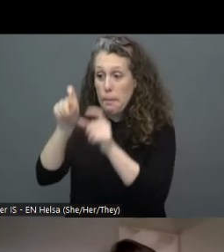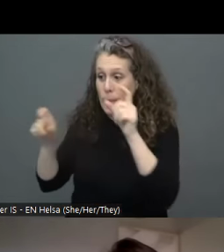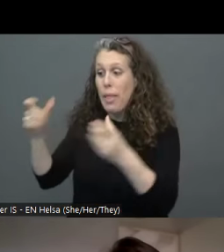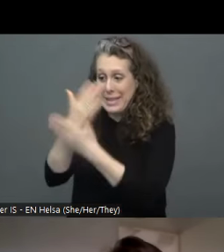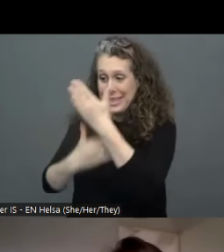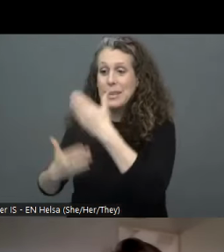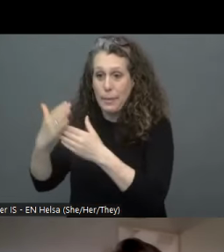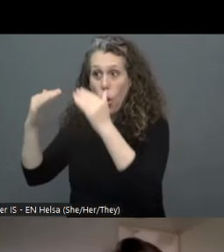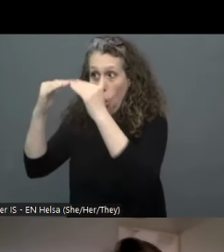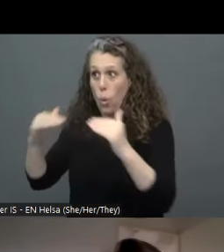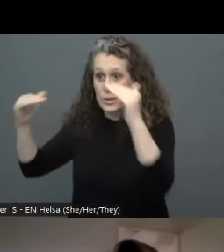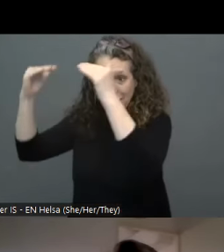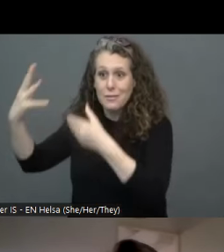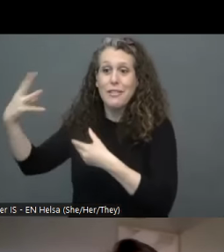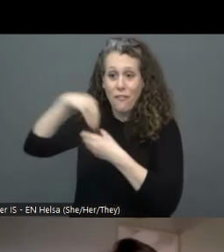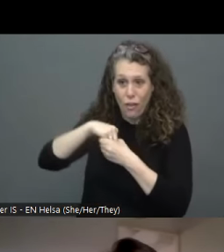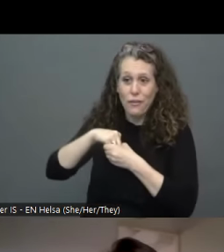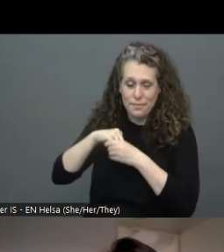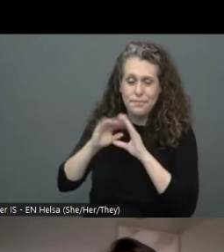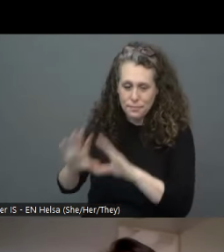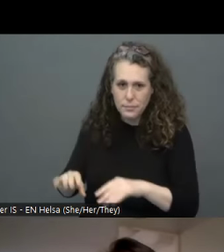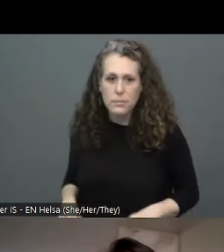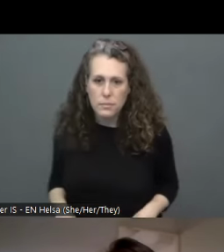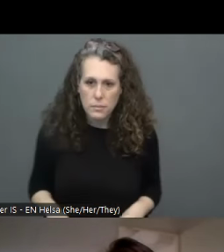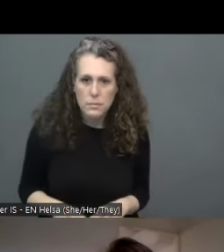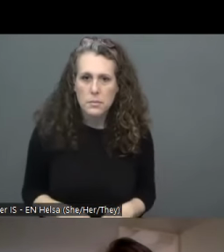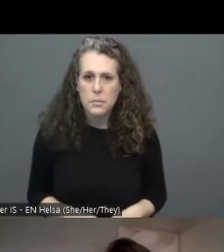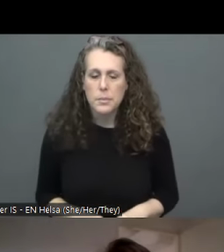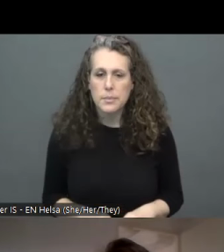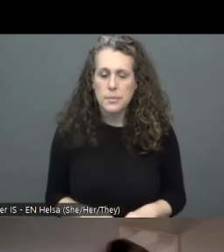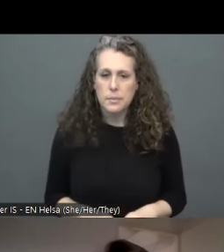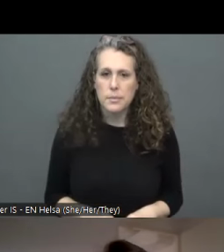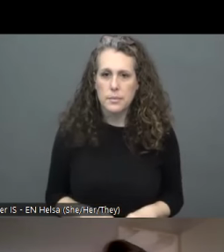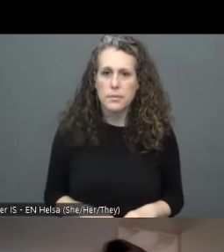We did build on existing material. As we said the EDA existed,